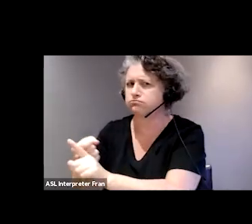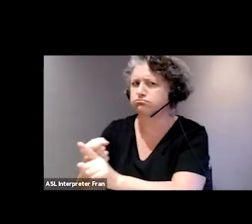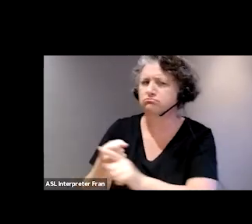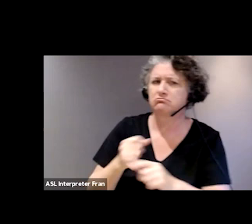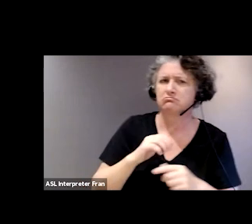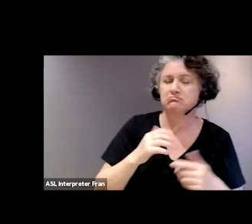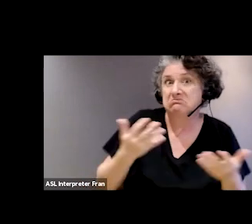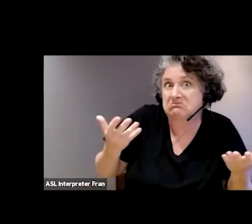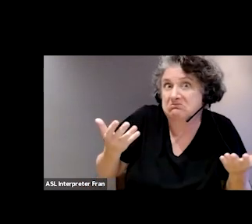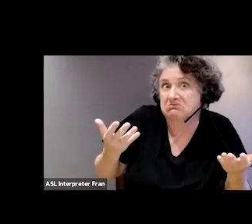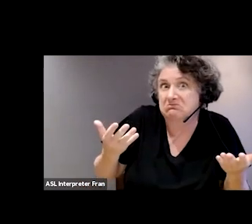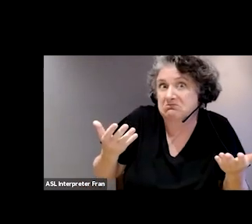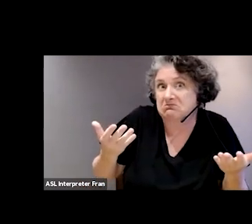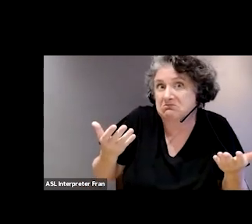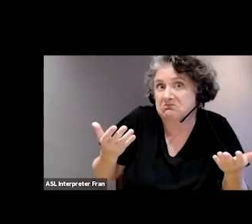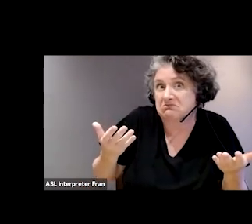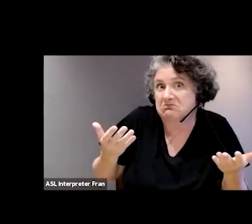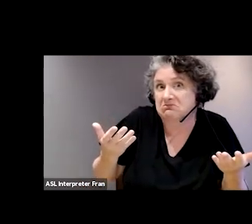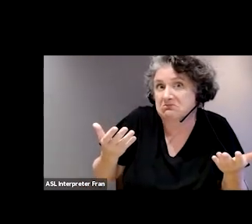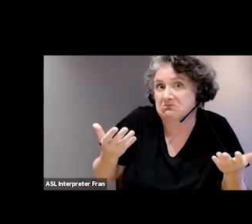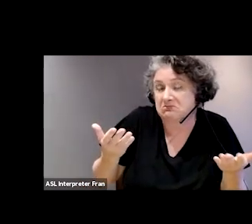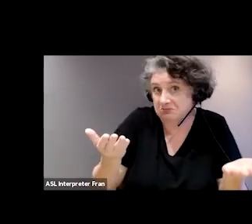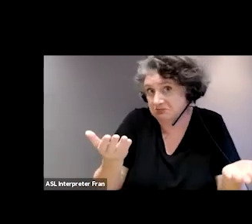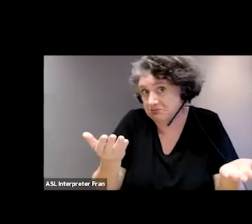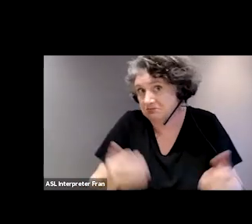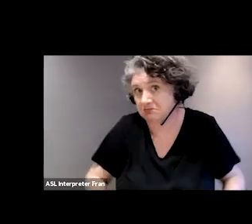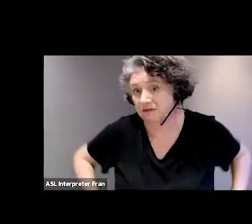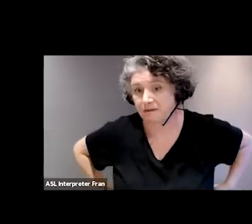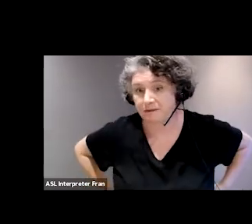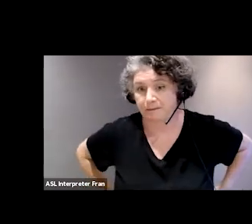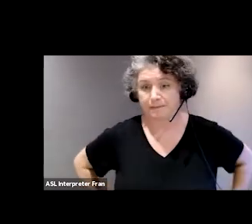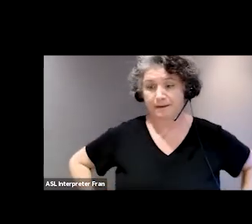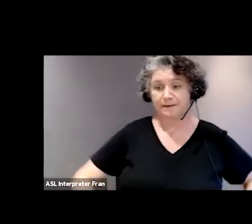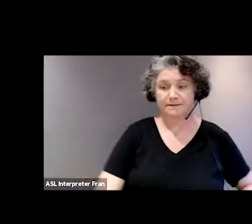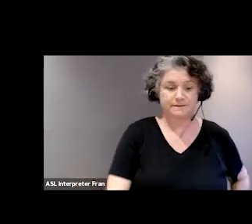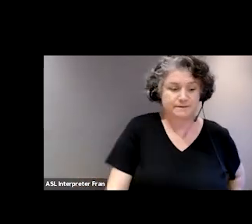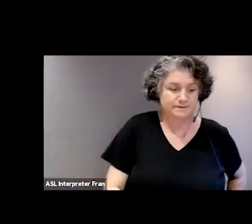between COVID, cold, and